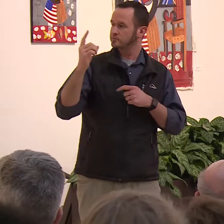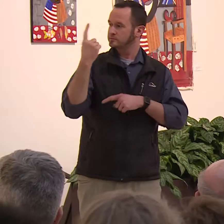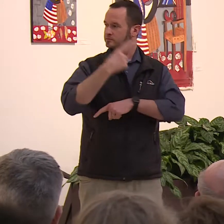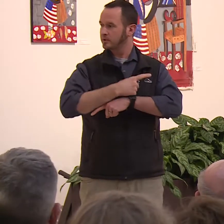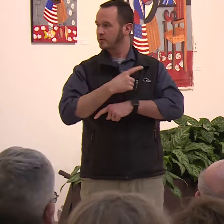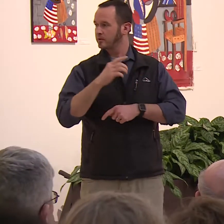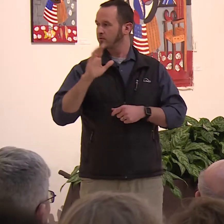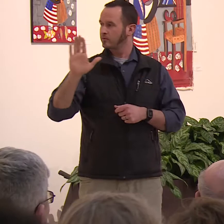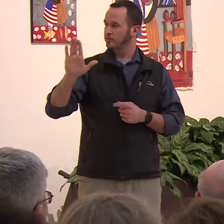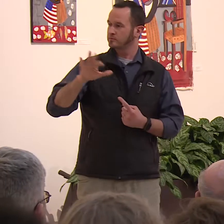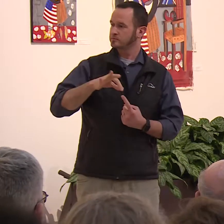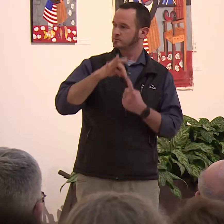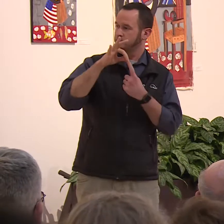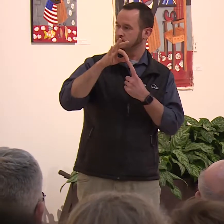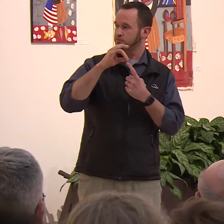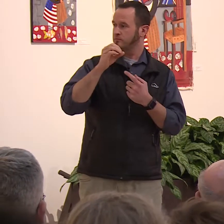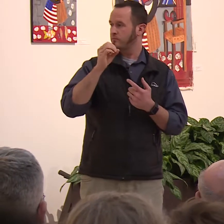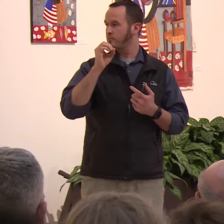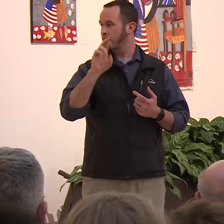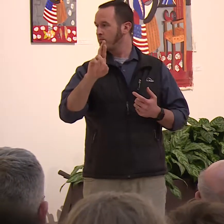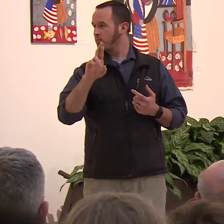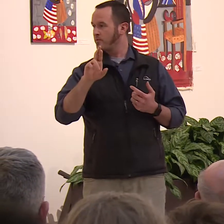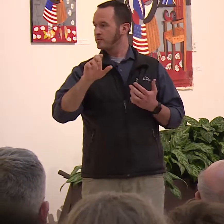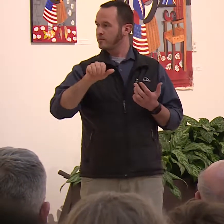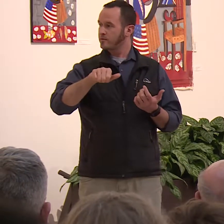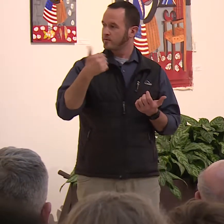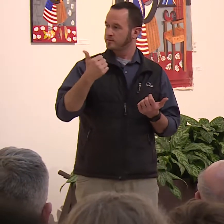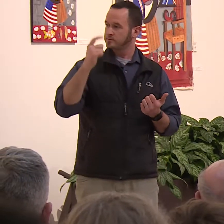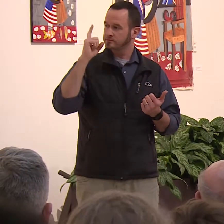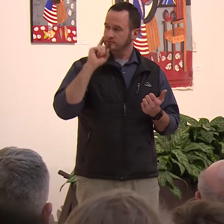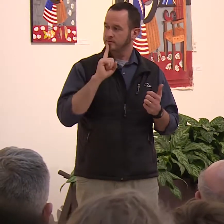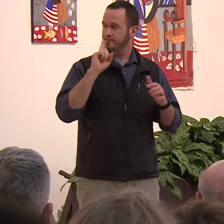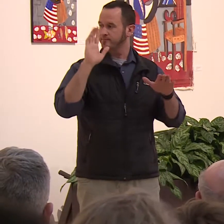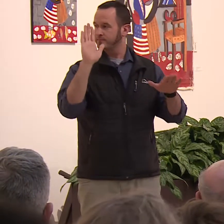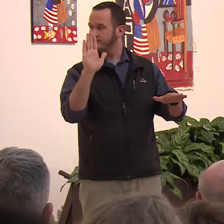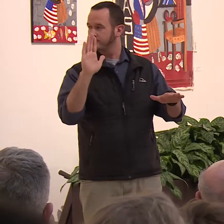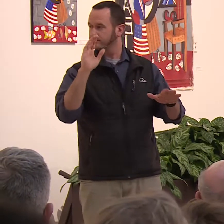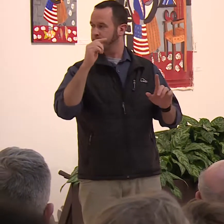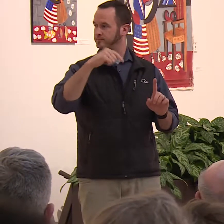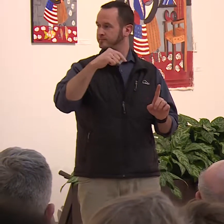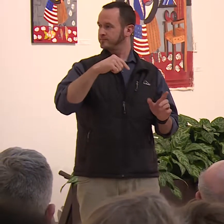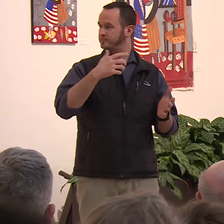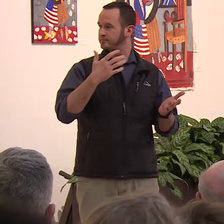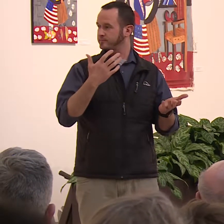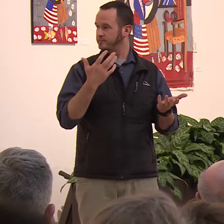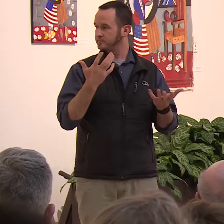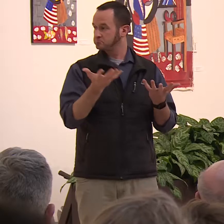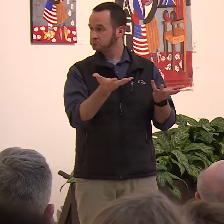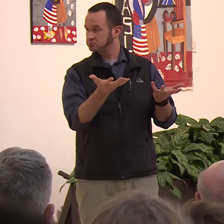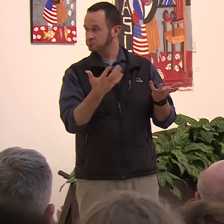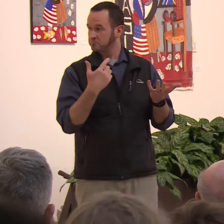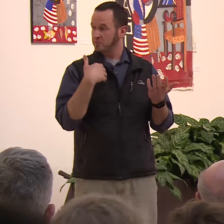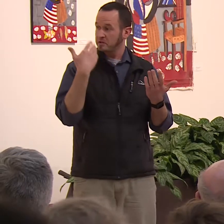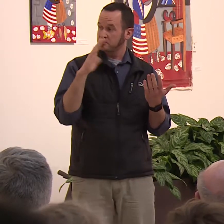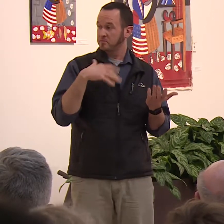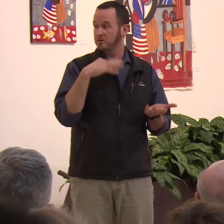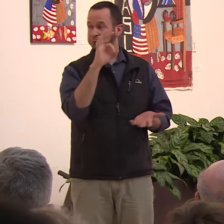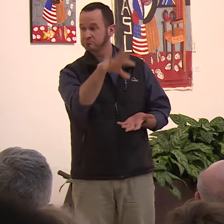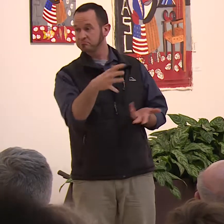perhaps one celebrating maybe a female president or a president of Gallaudet, so that idea of inauguration,